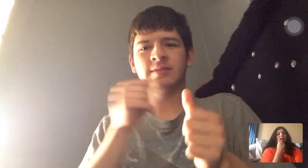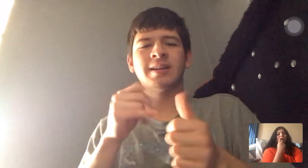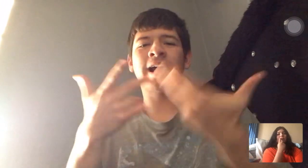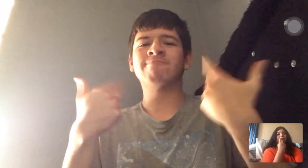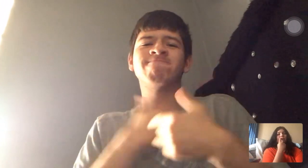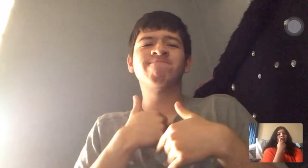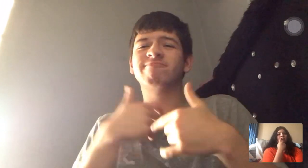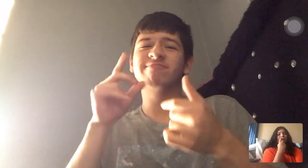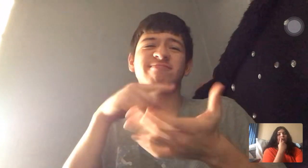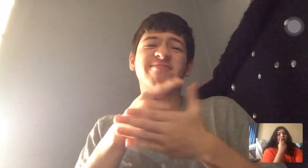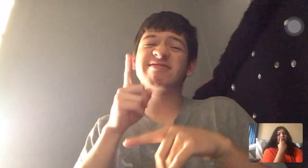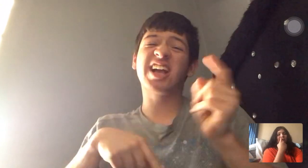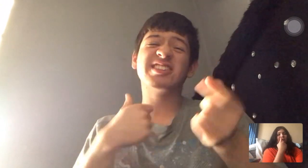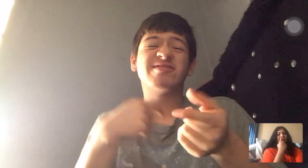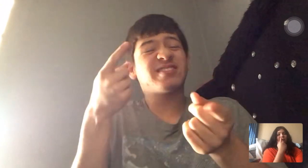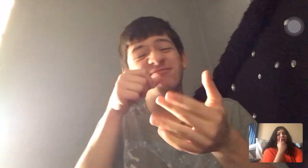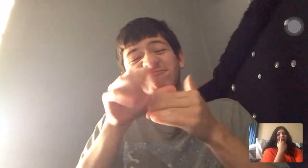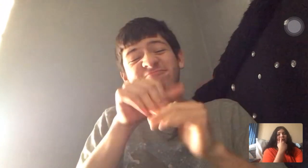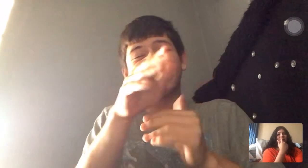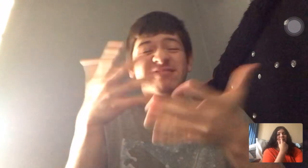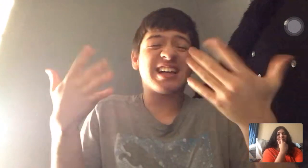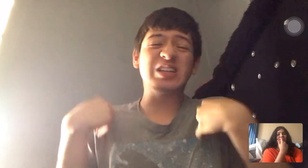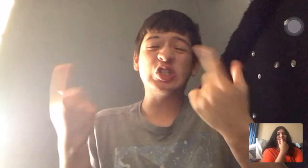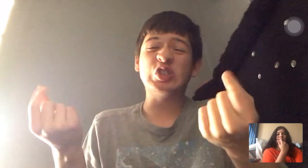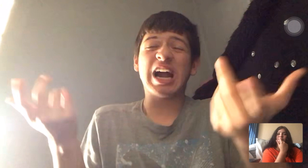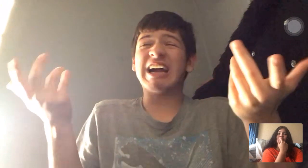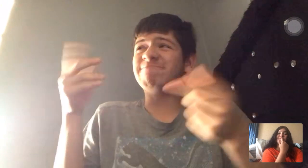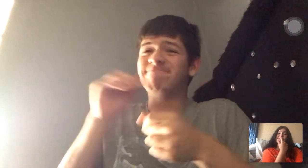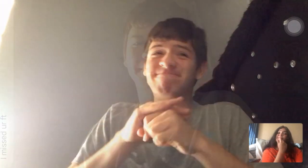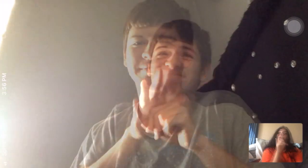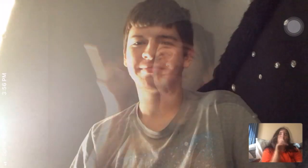They aren’t like, “Sorry, we can’t have the graduation ceremony..” and just send us our diploma in mail. What can we do? It's the coronavirus’ fault.